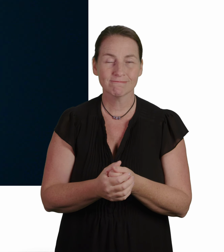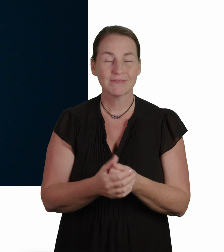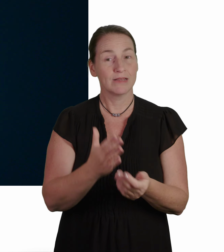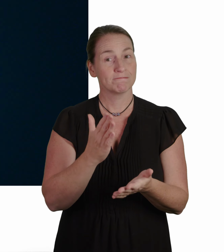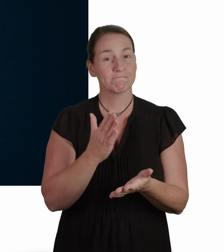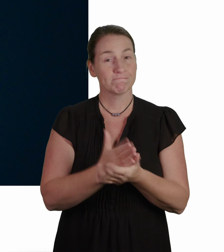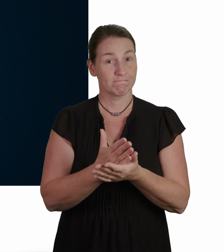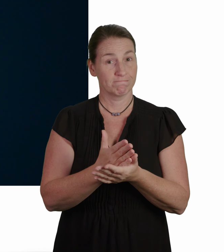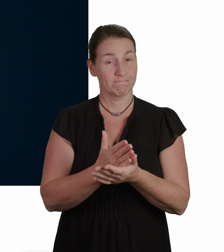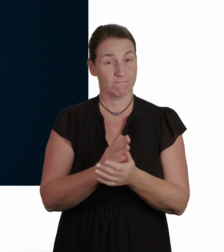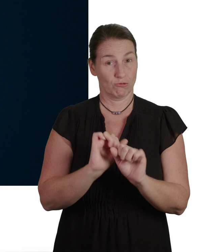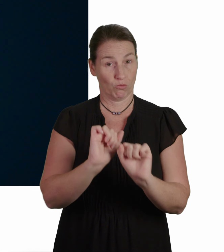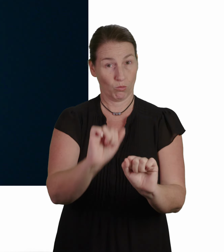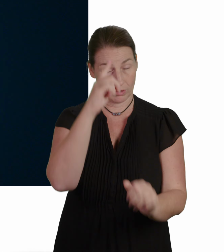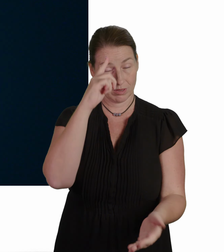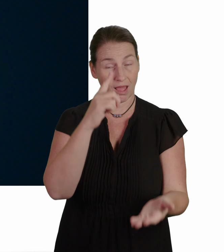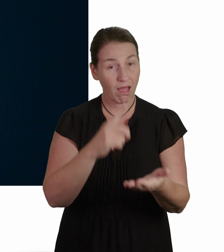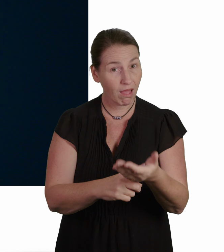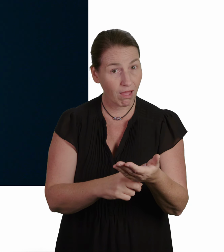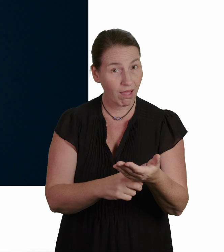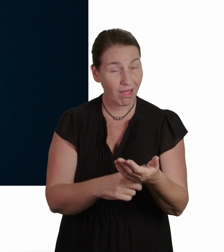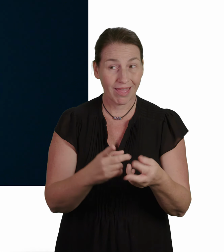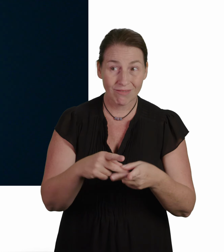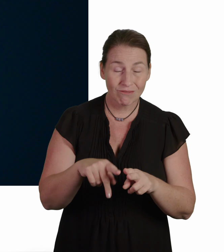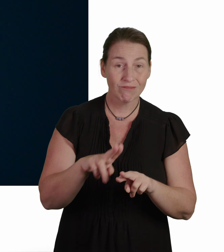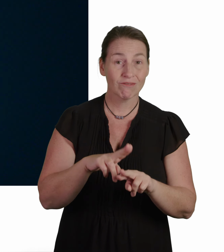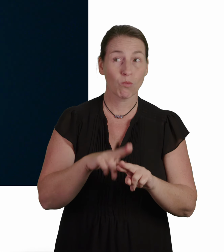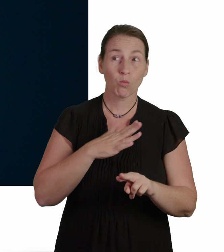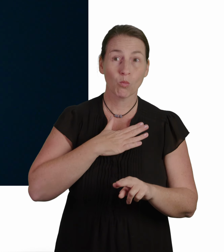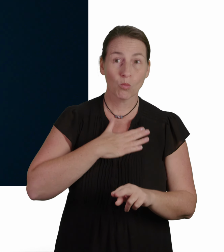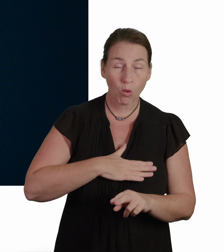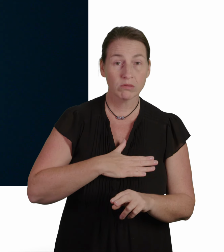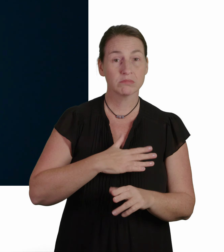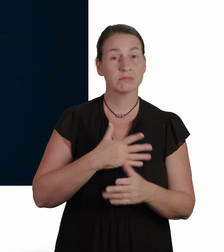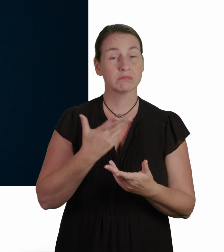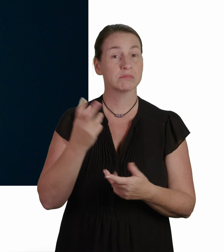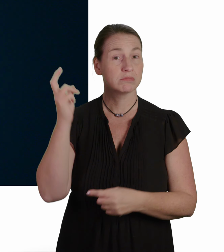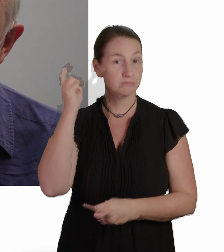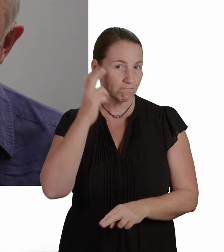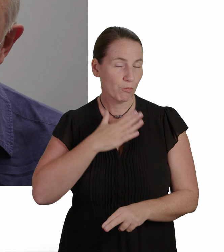you will need to make your own mind up about whether this is something that you'd like to go ahead with.